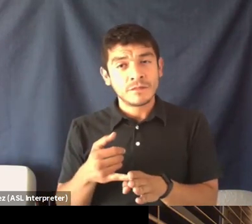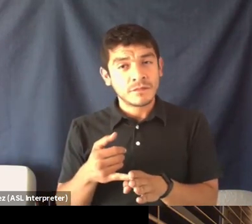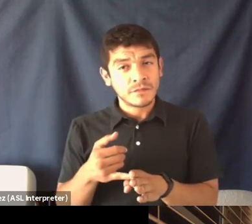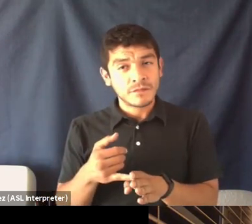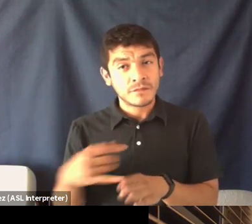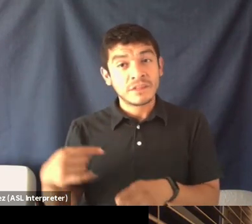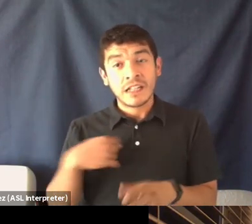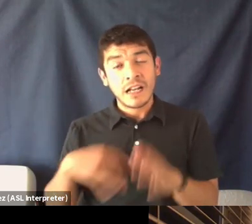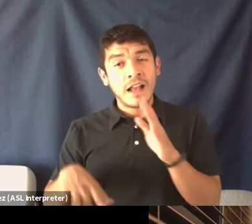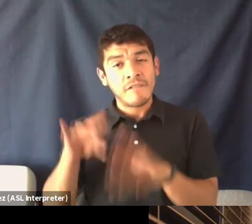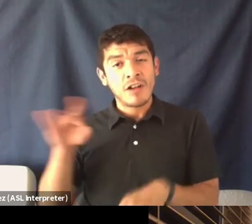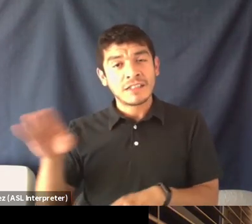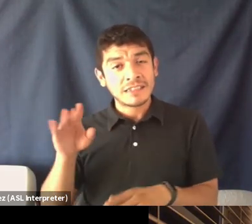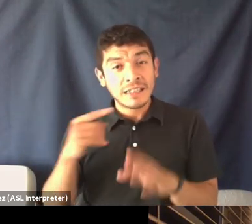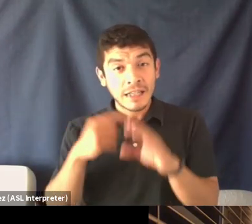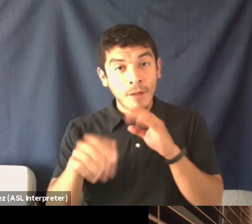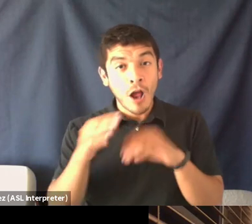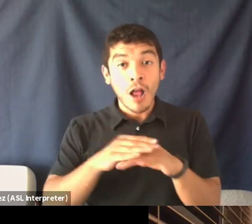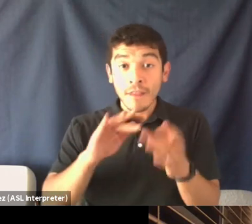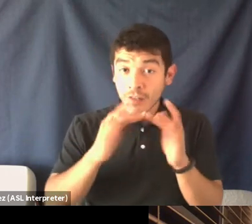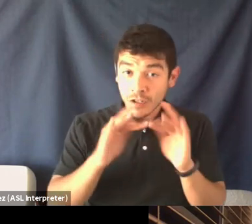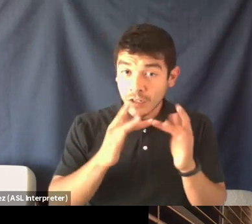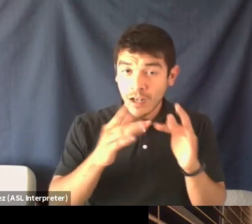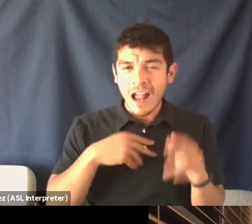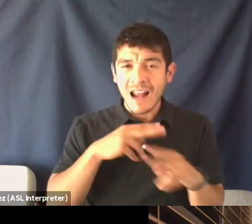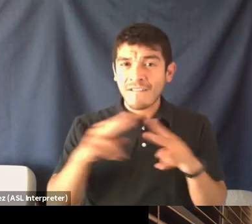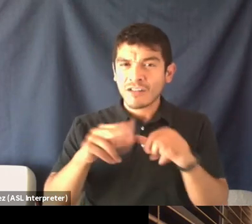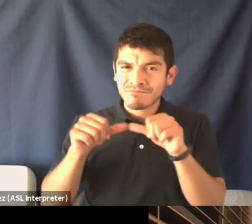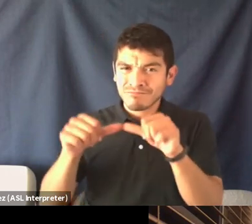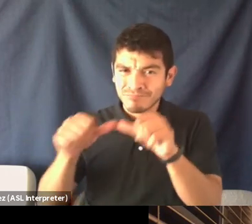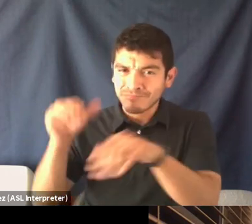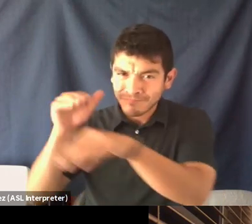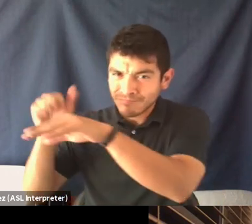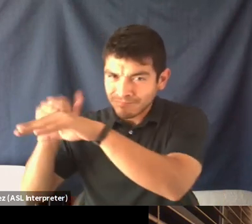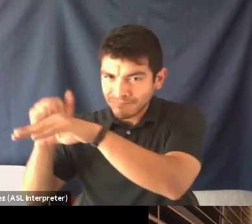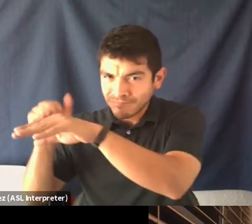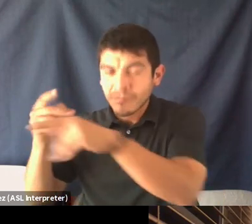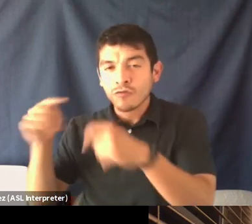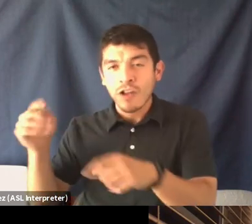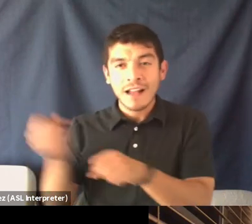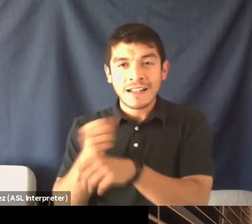I found his email on the internet and I was very persistent for several years of just trying to get in touch.